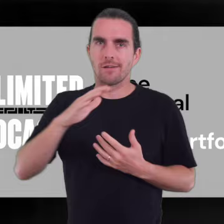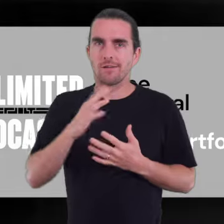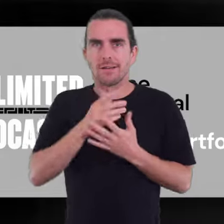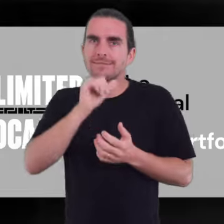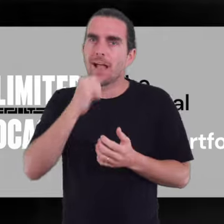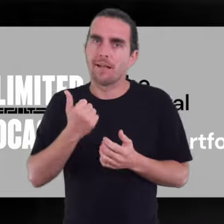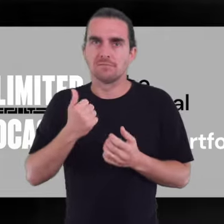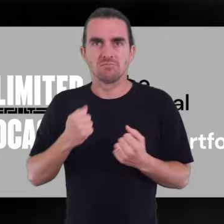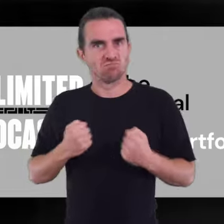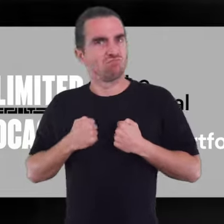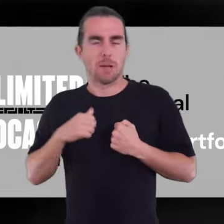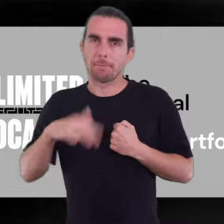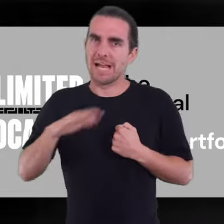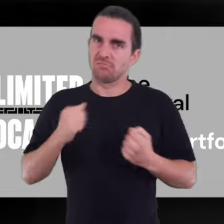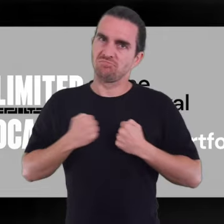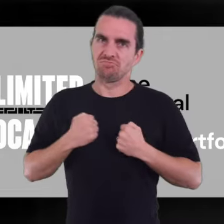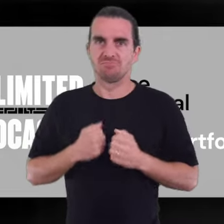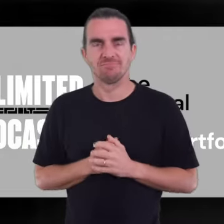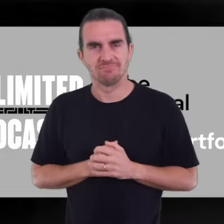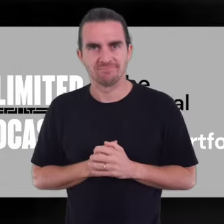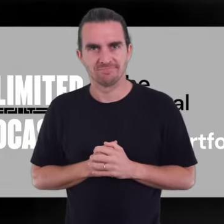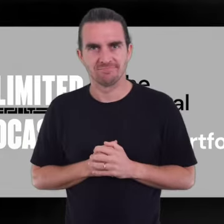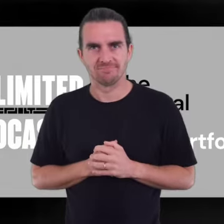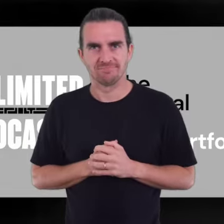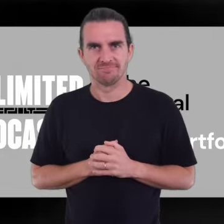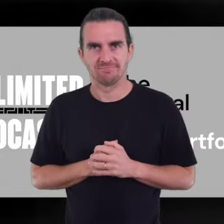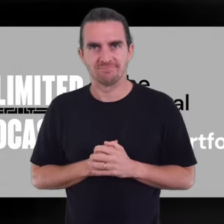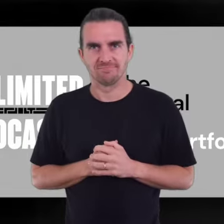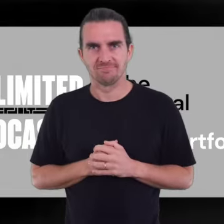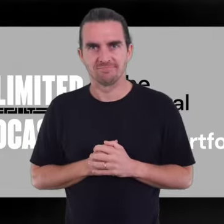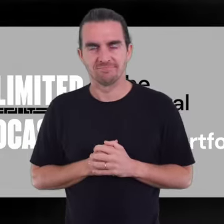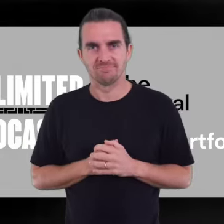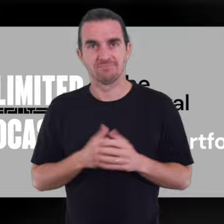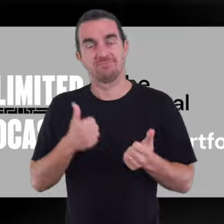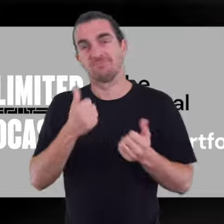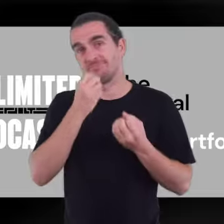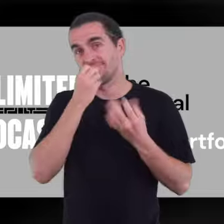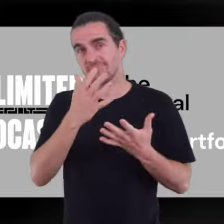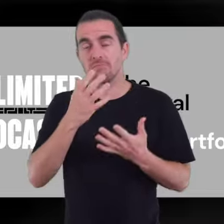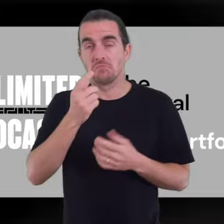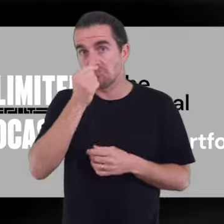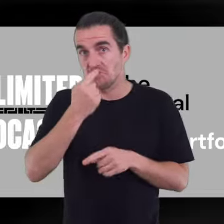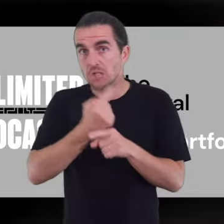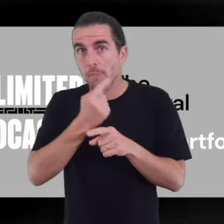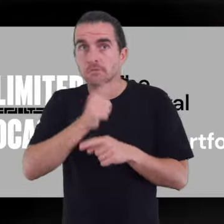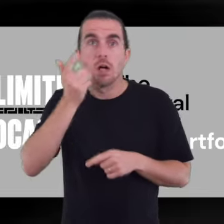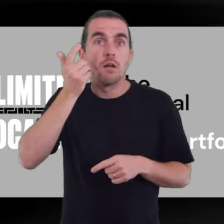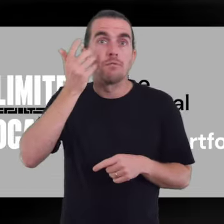it's a really nice way of taking ownership of the space. [Alistair] Okay, so maybe talk about future plans